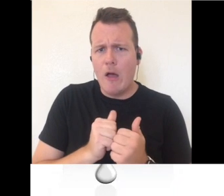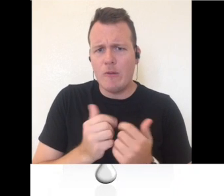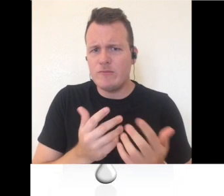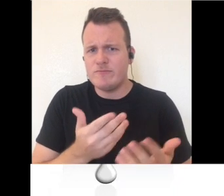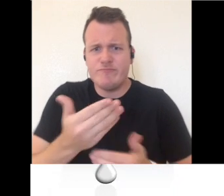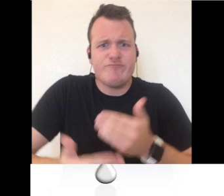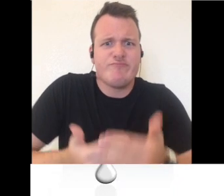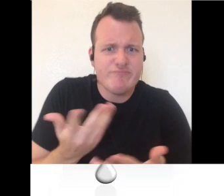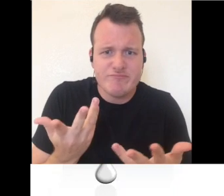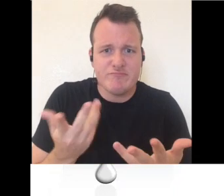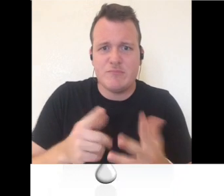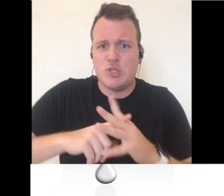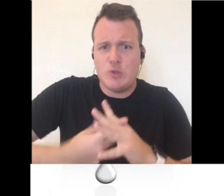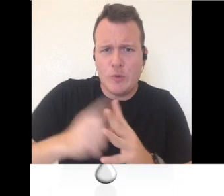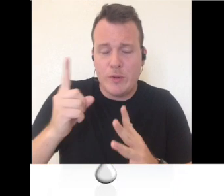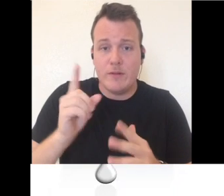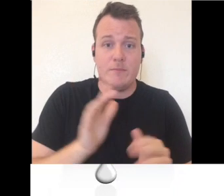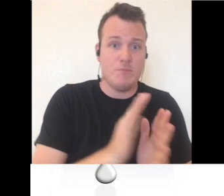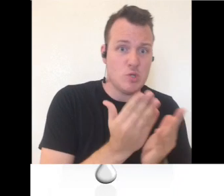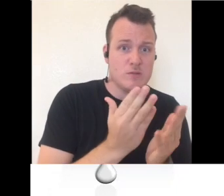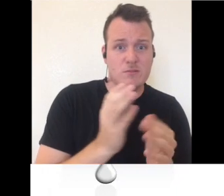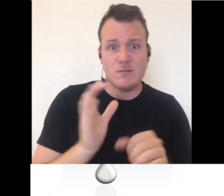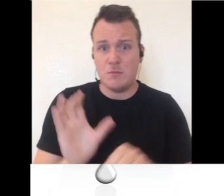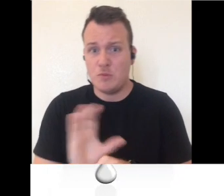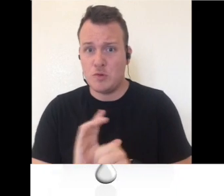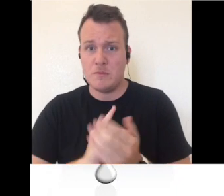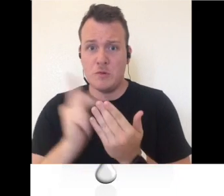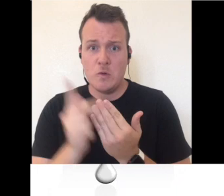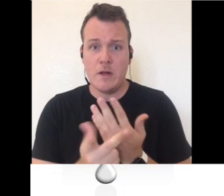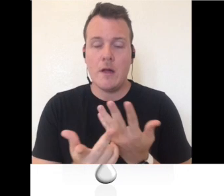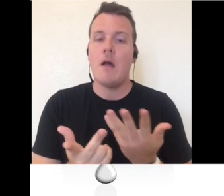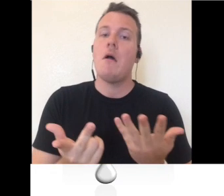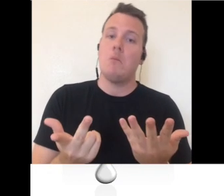gonna do this. Well can I use books, can I use computer